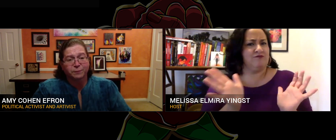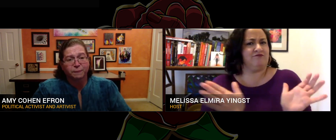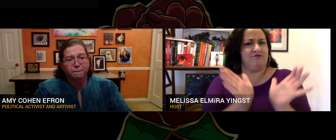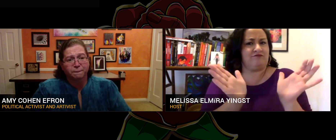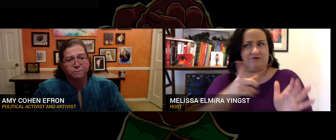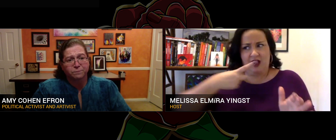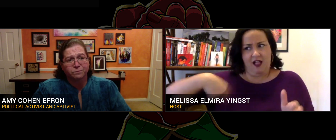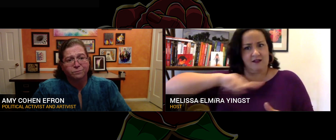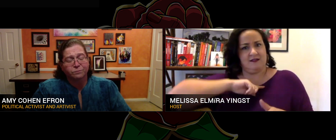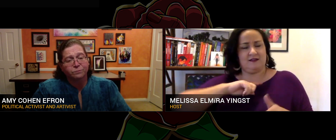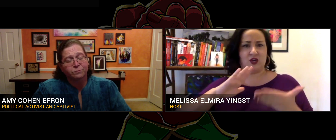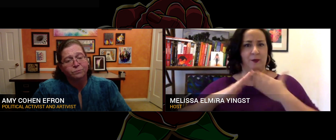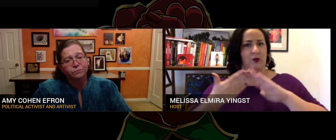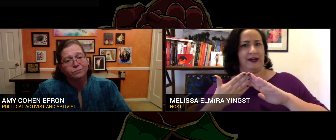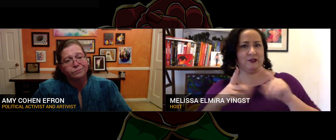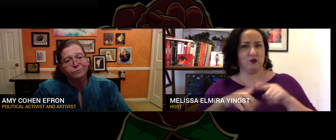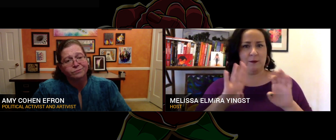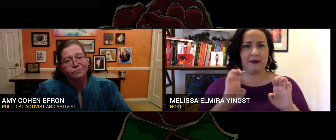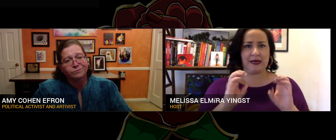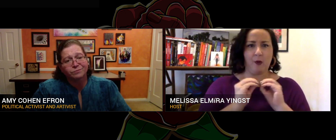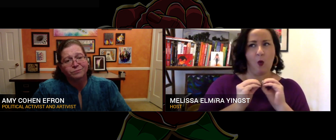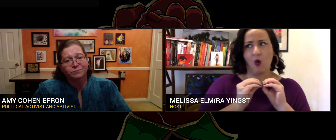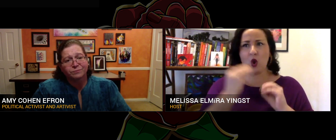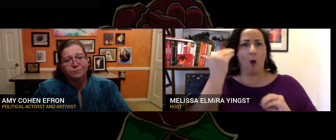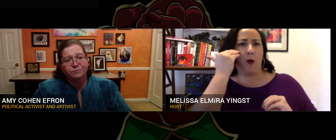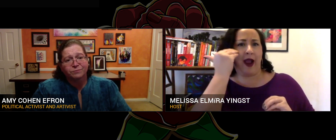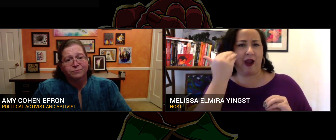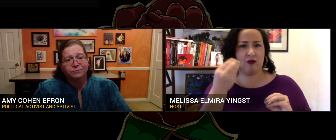You encouraged, us, the community, to be more aware